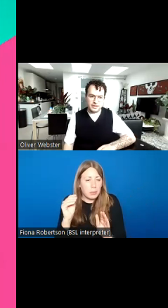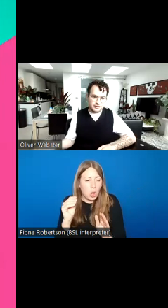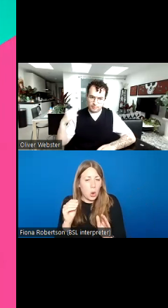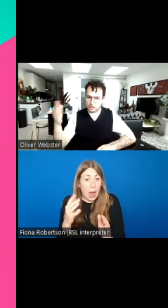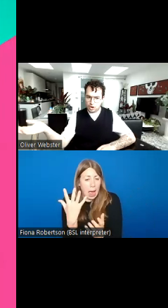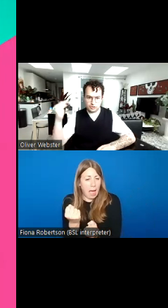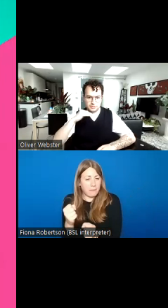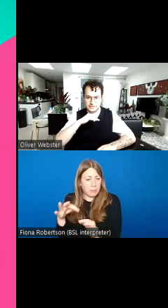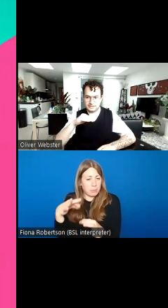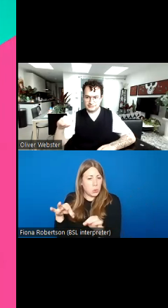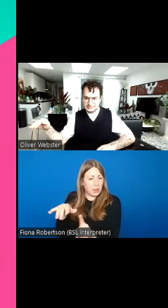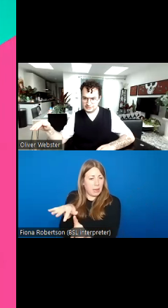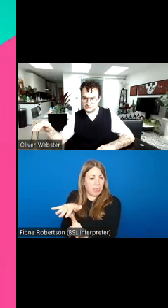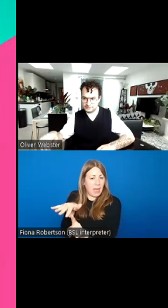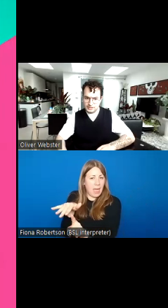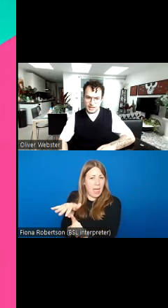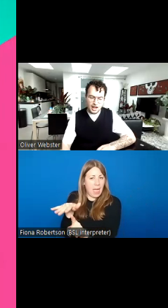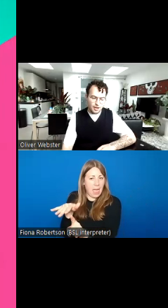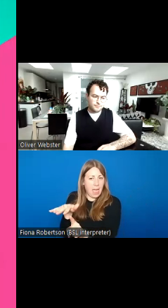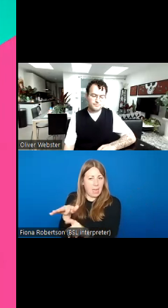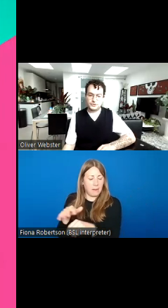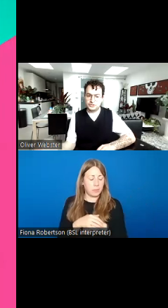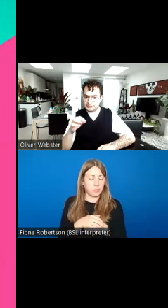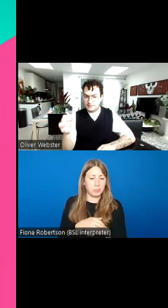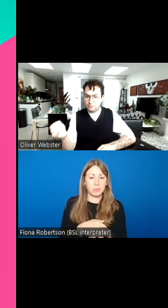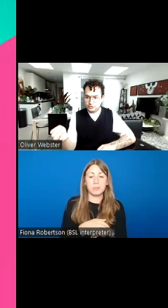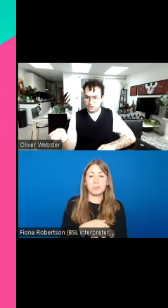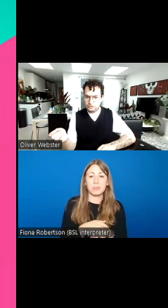It can come and go. It can be consistent. You need to let people know